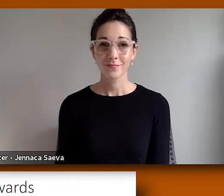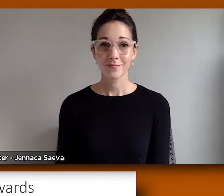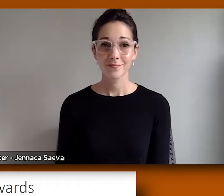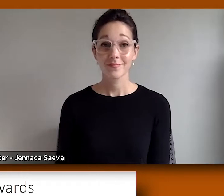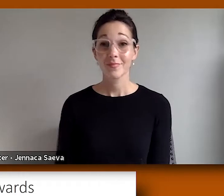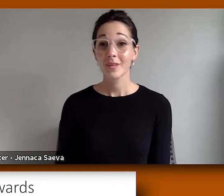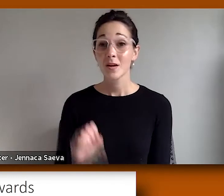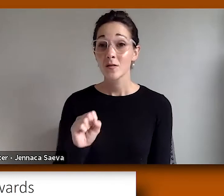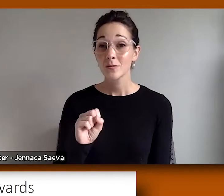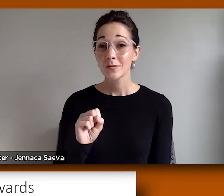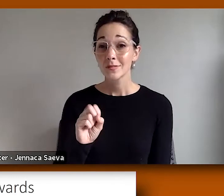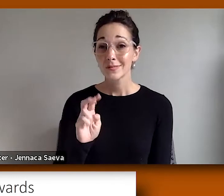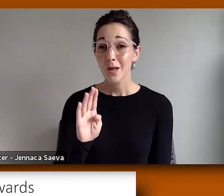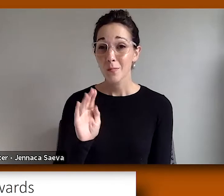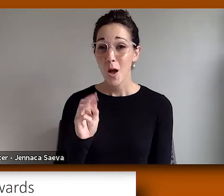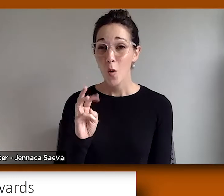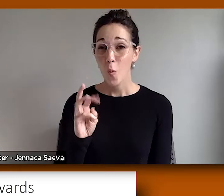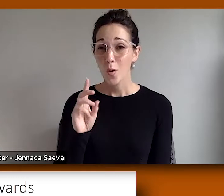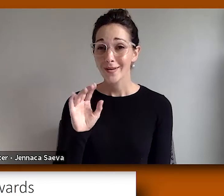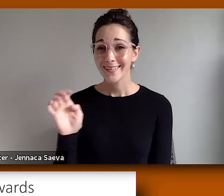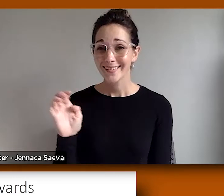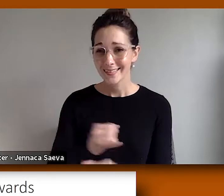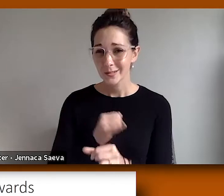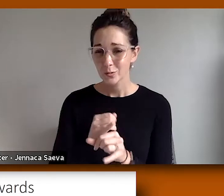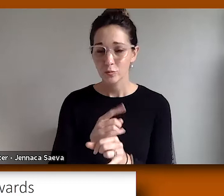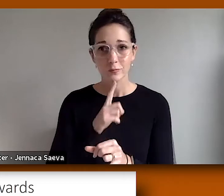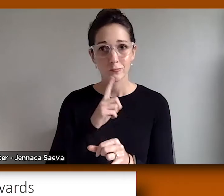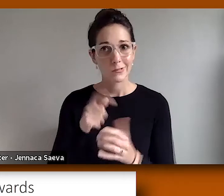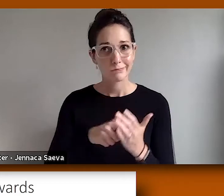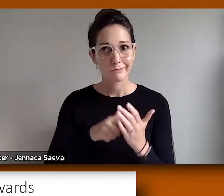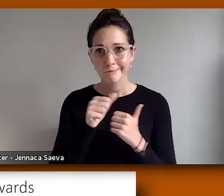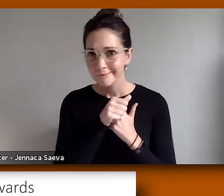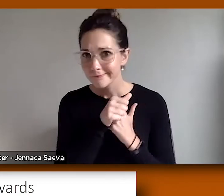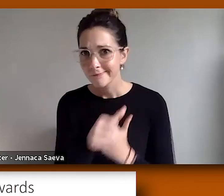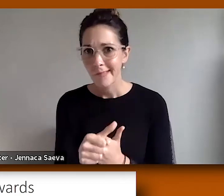A subawardee institution must adhere to the same terms and conditions